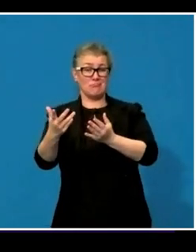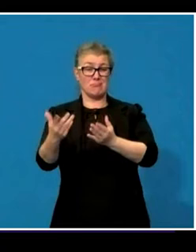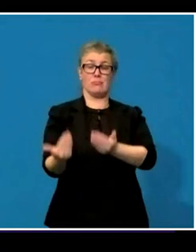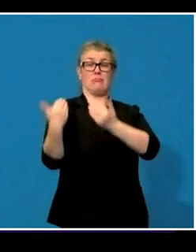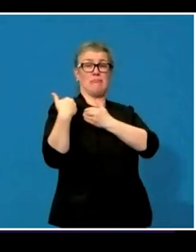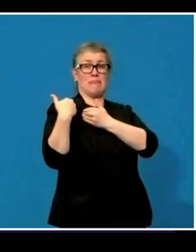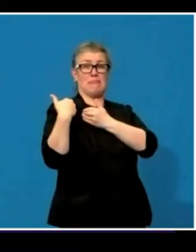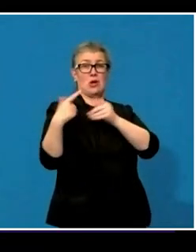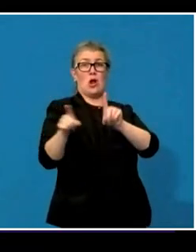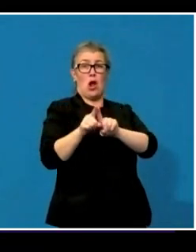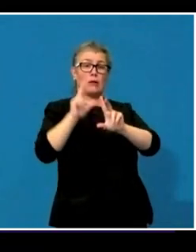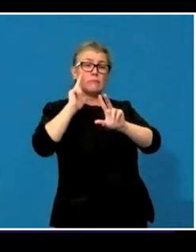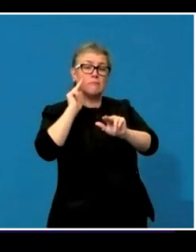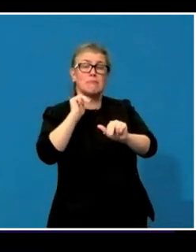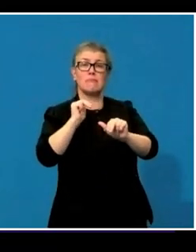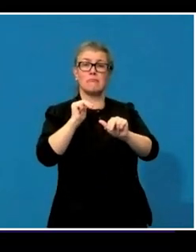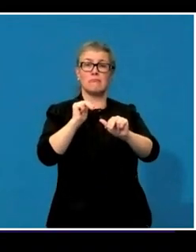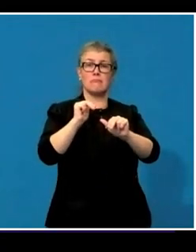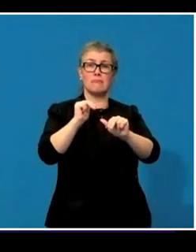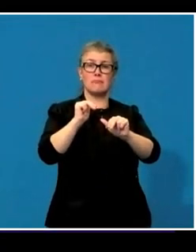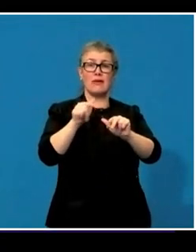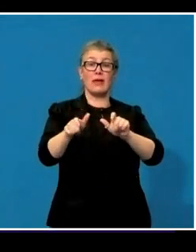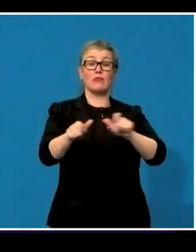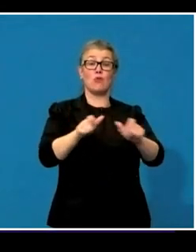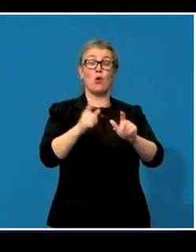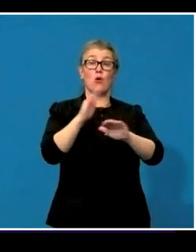And they were the ones that controlled the people being able to come to the house or not